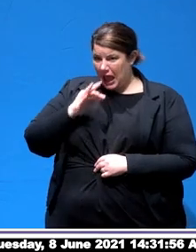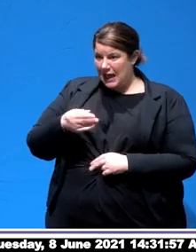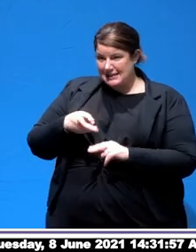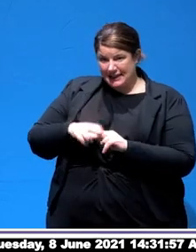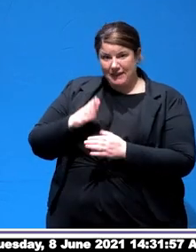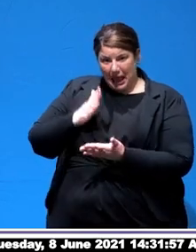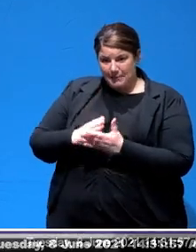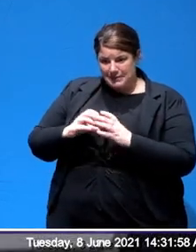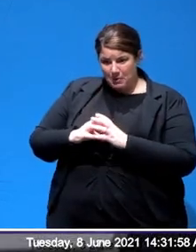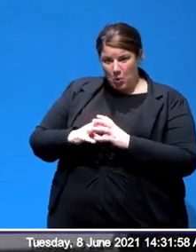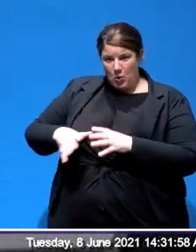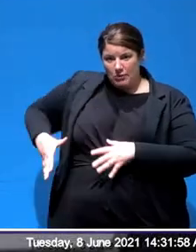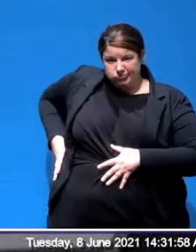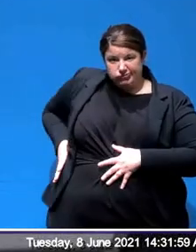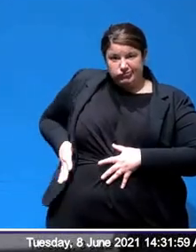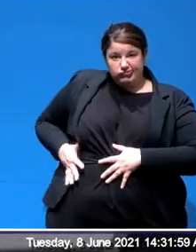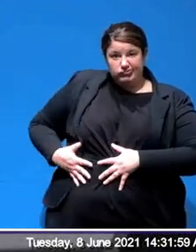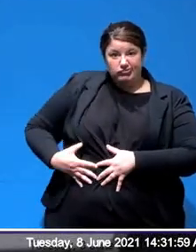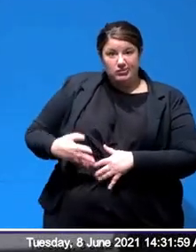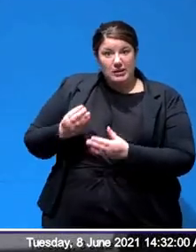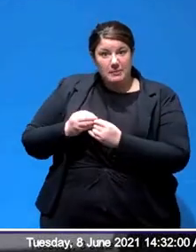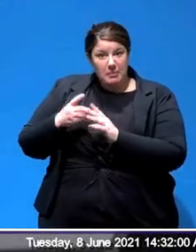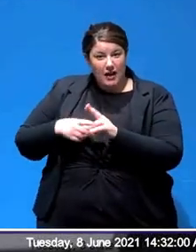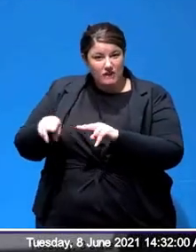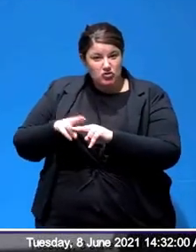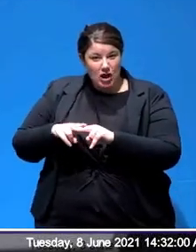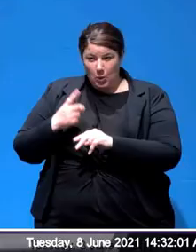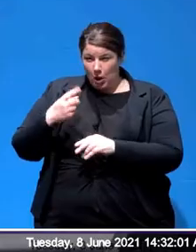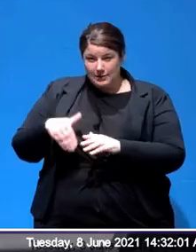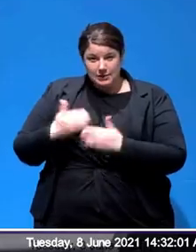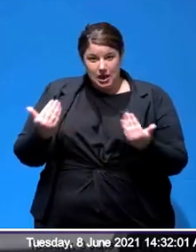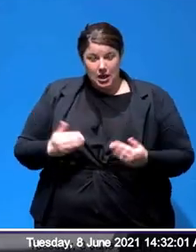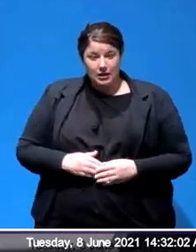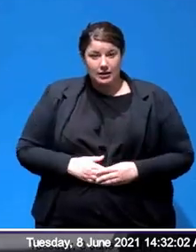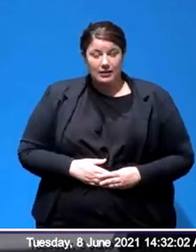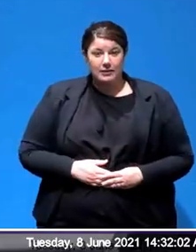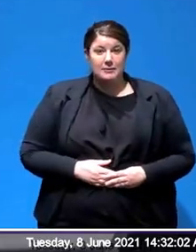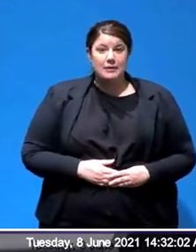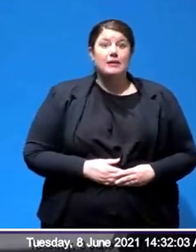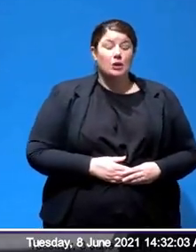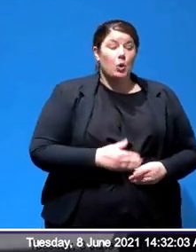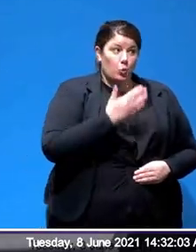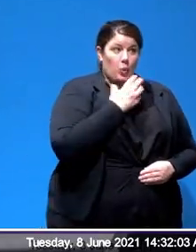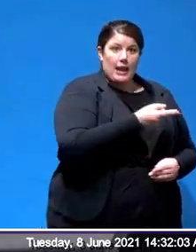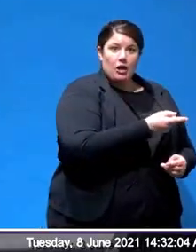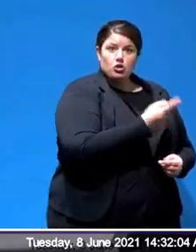Well, yes, when I was advised what happened, yes, I was --- I started asking questions.